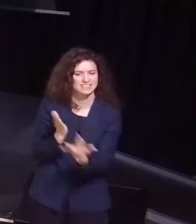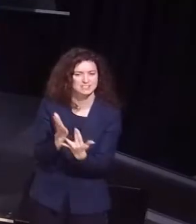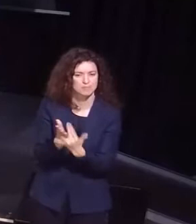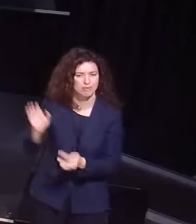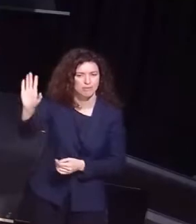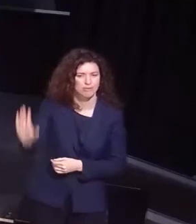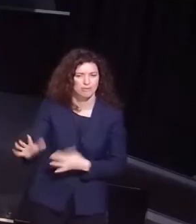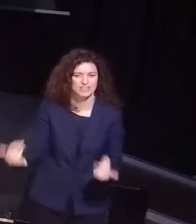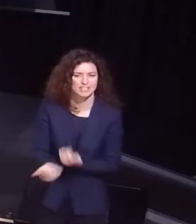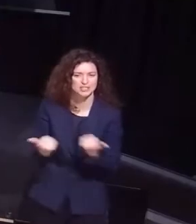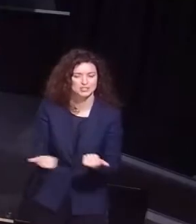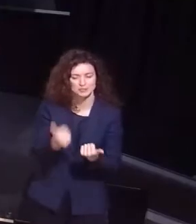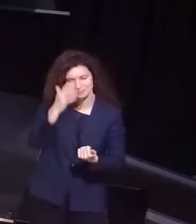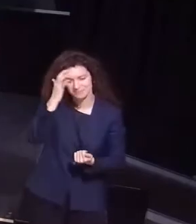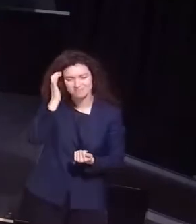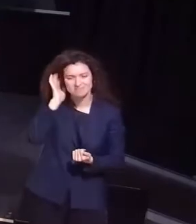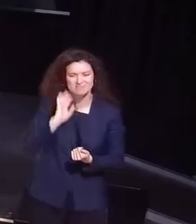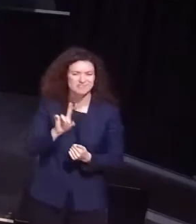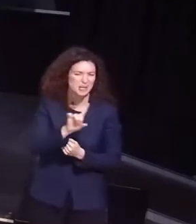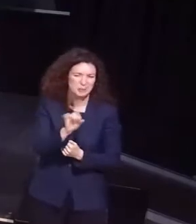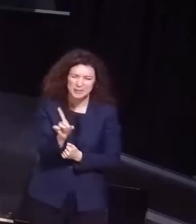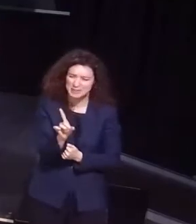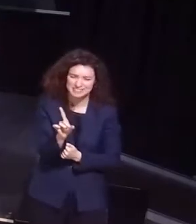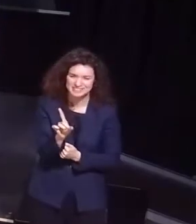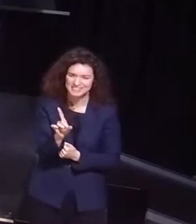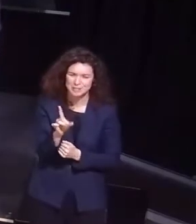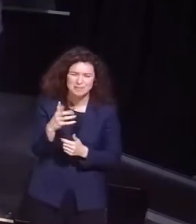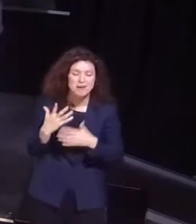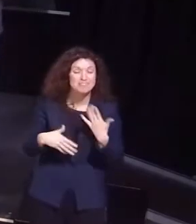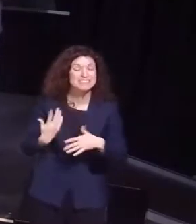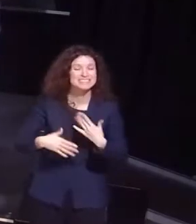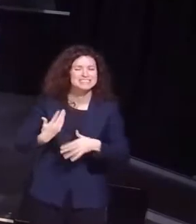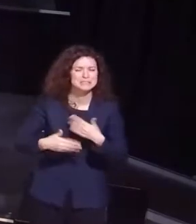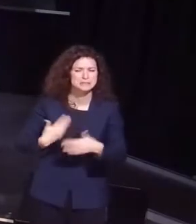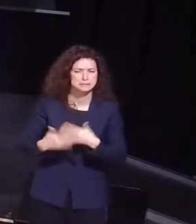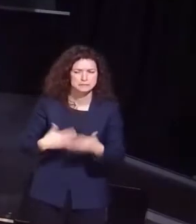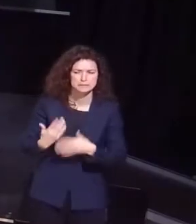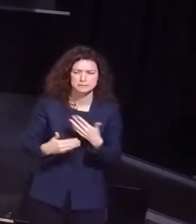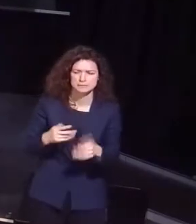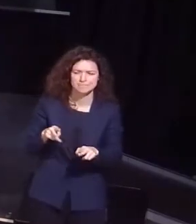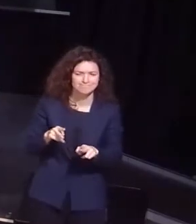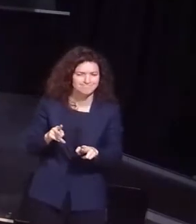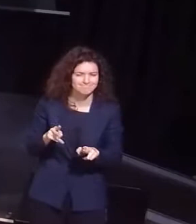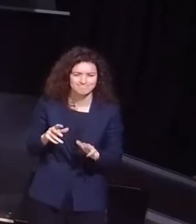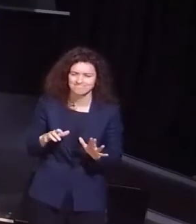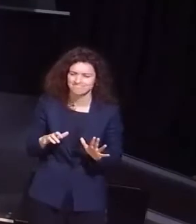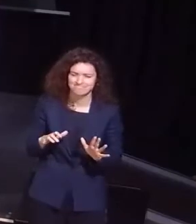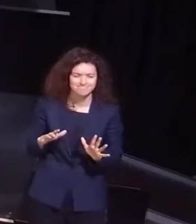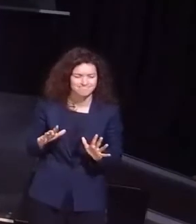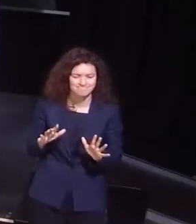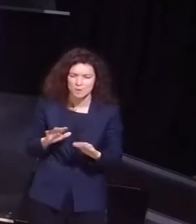But we learned very quickly that even for smaller studios, that just doesn't work.